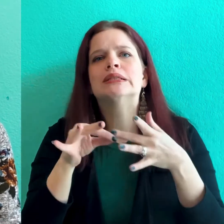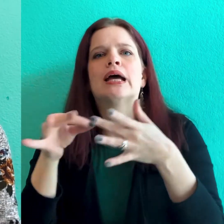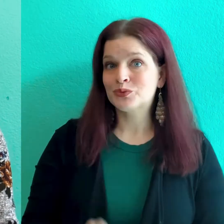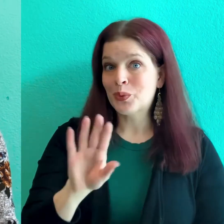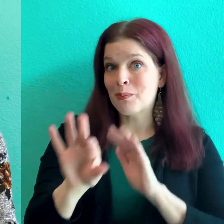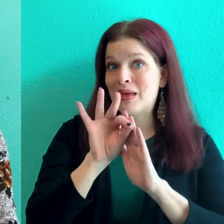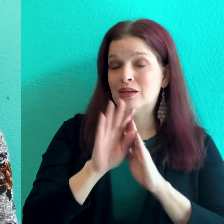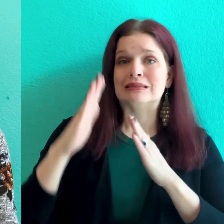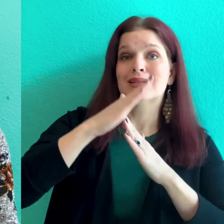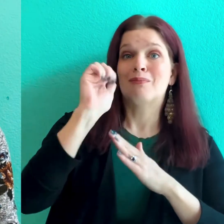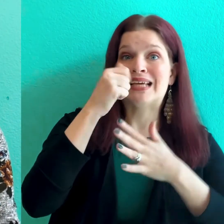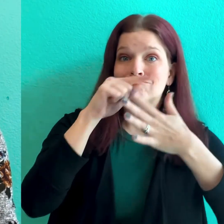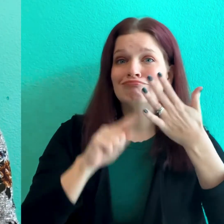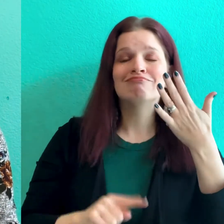So you've got your top 10 in front of you.